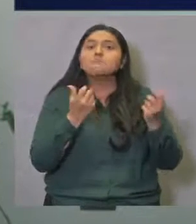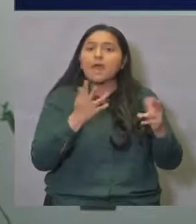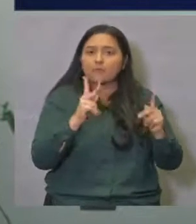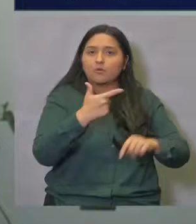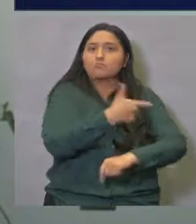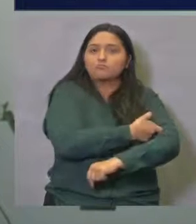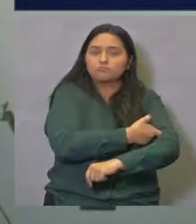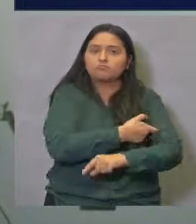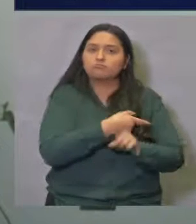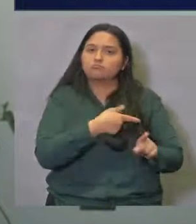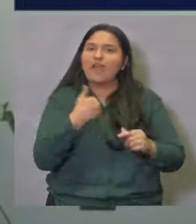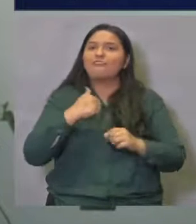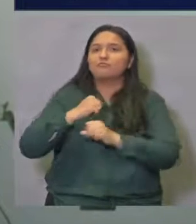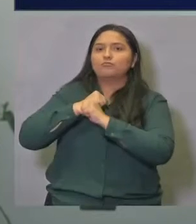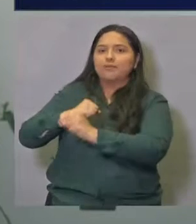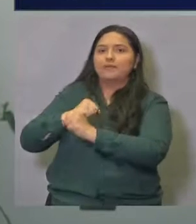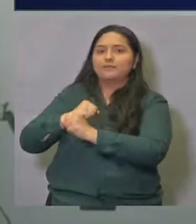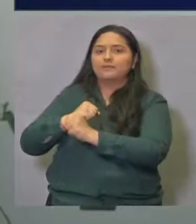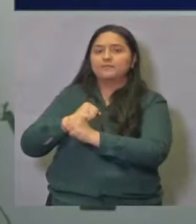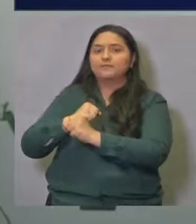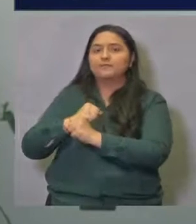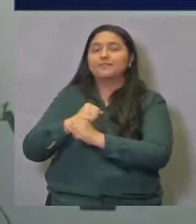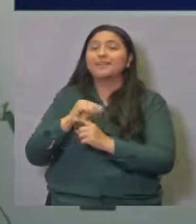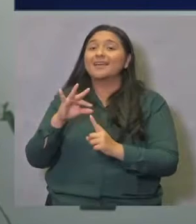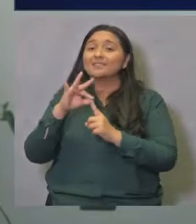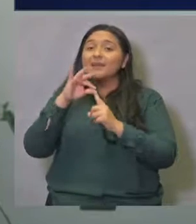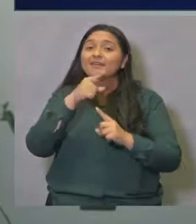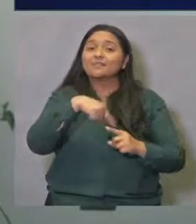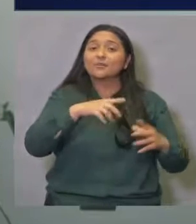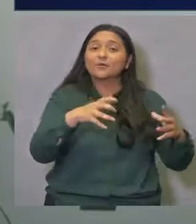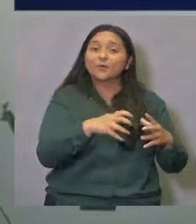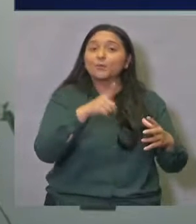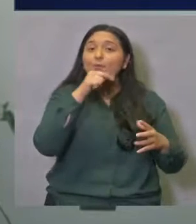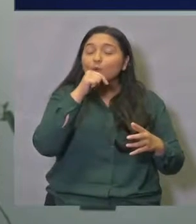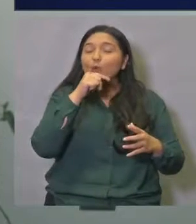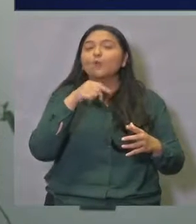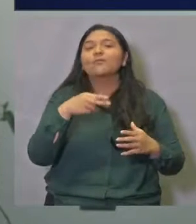CERTAINLY AT THE LEVEL WHERE THERE IS A LOT OF PROTECTION,